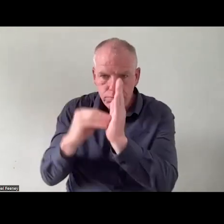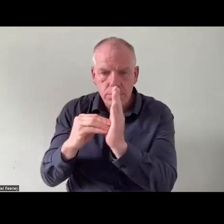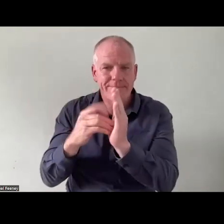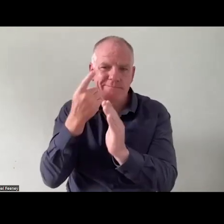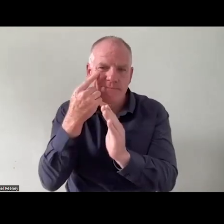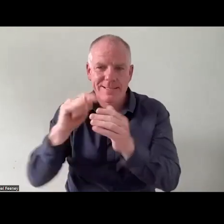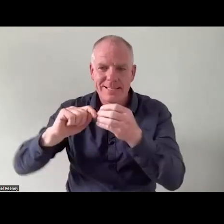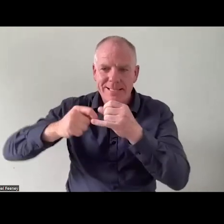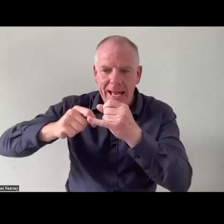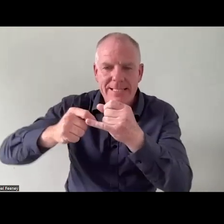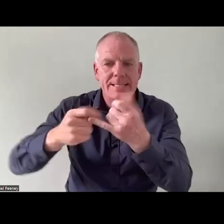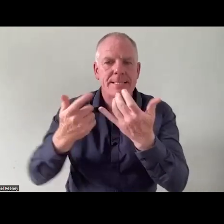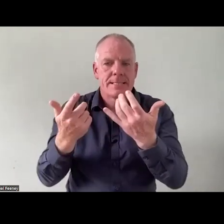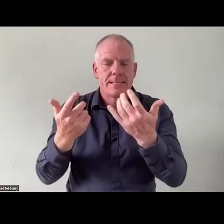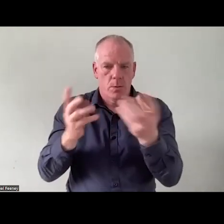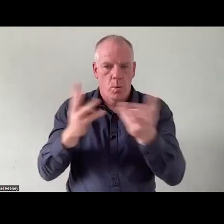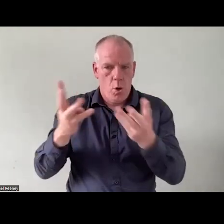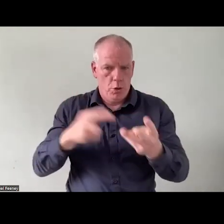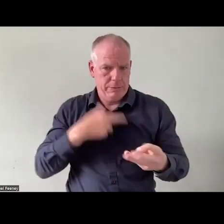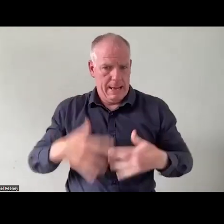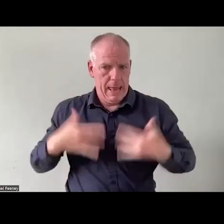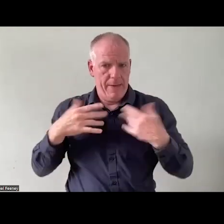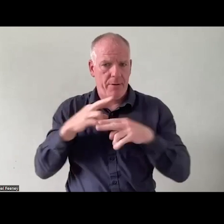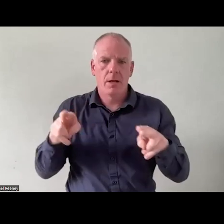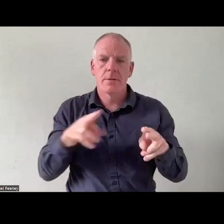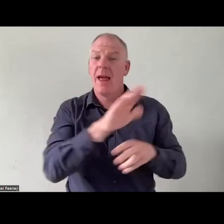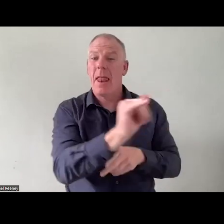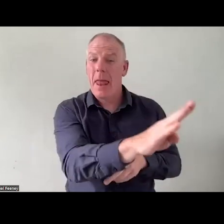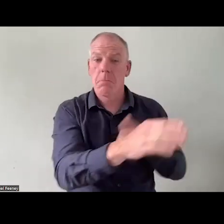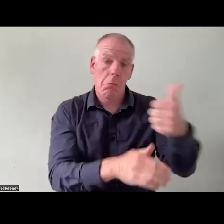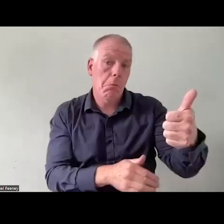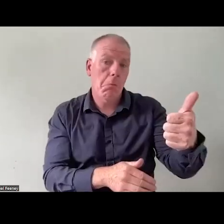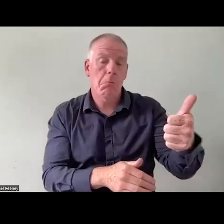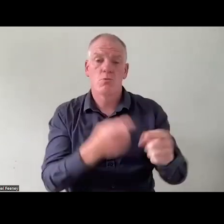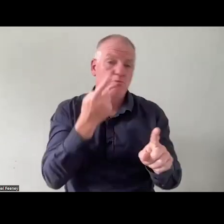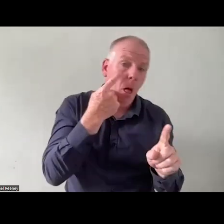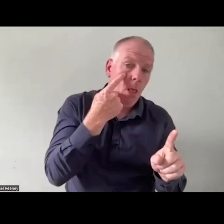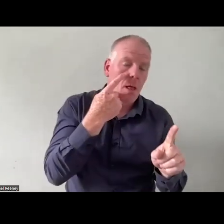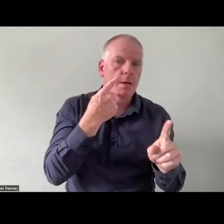Does it work in real life? It worked in the labs, it worked in the trials, but we needed to take it out.